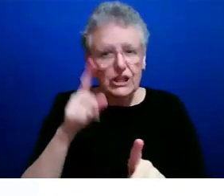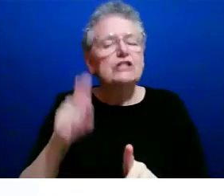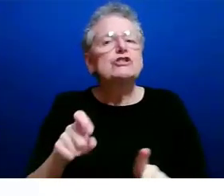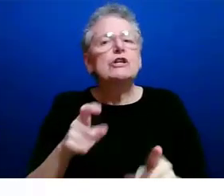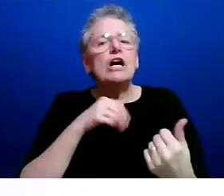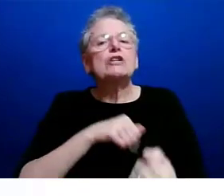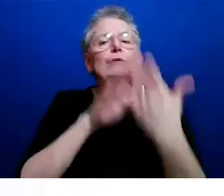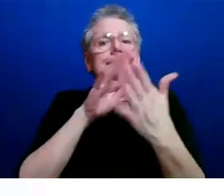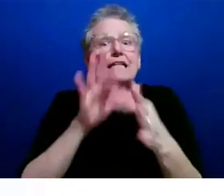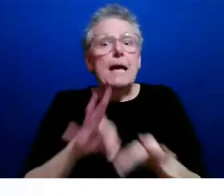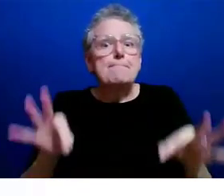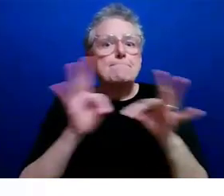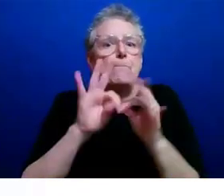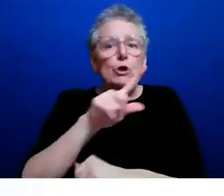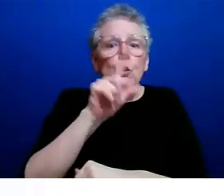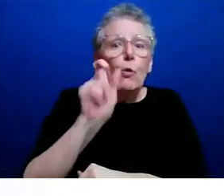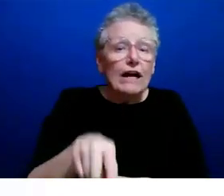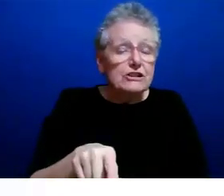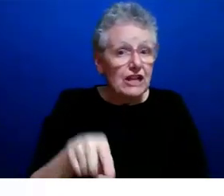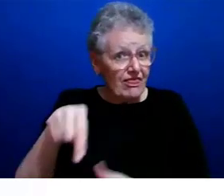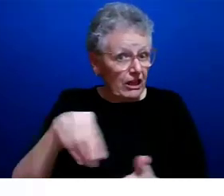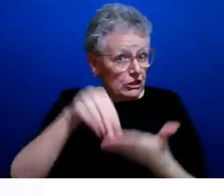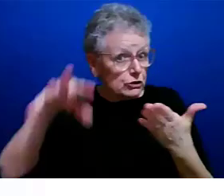of is the student making meaningful progress